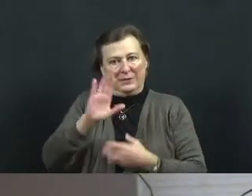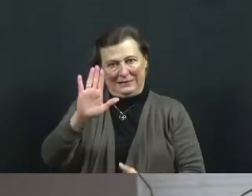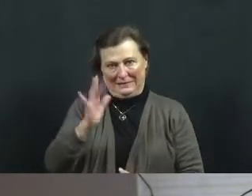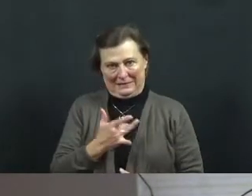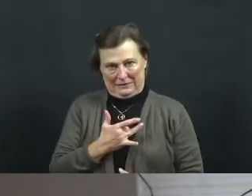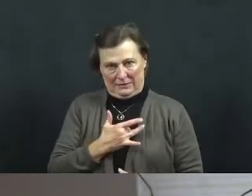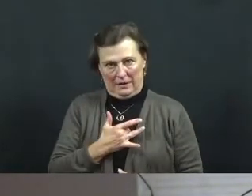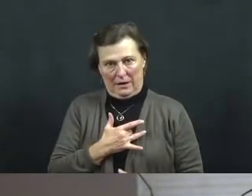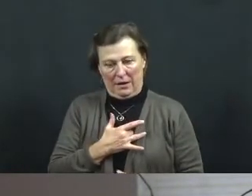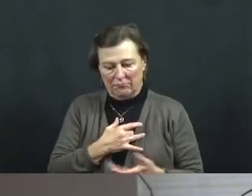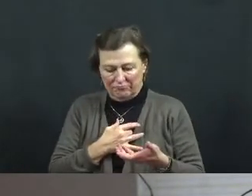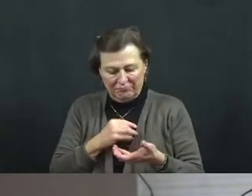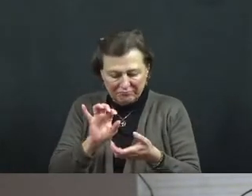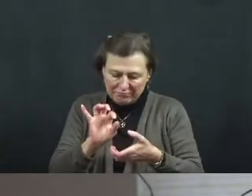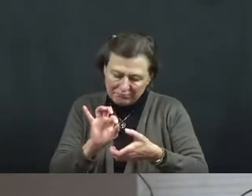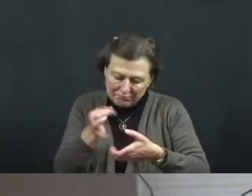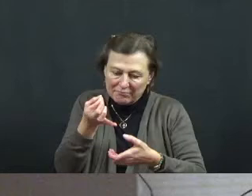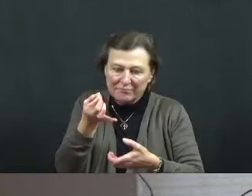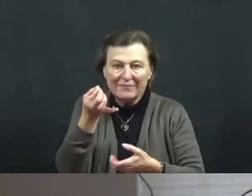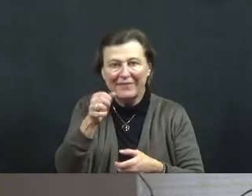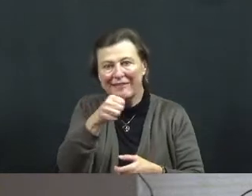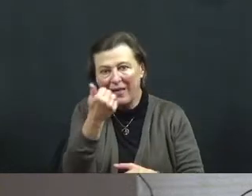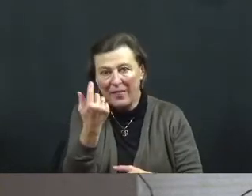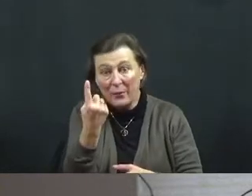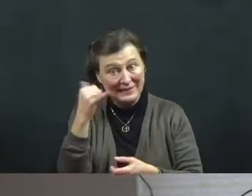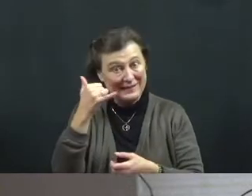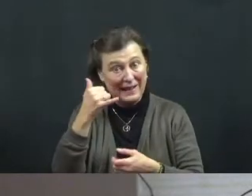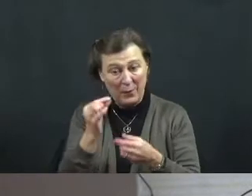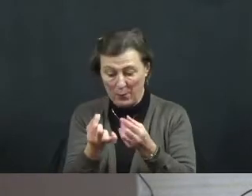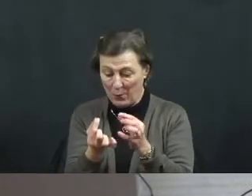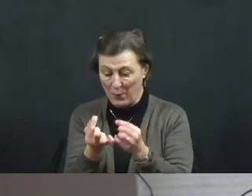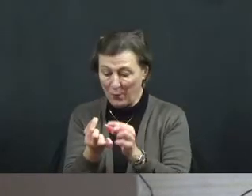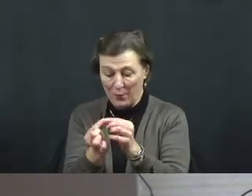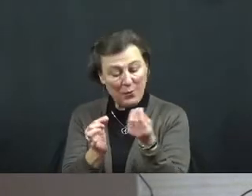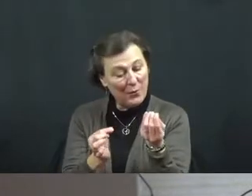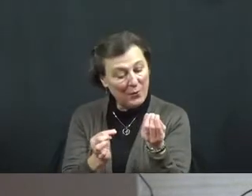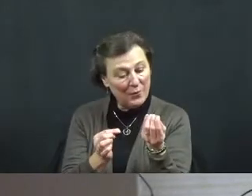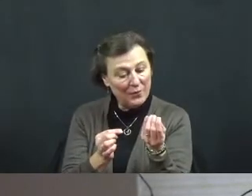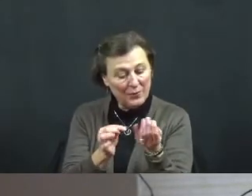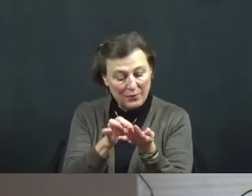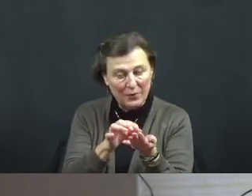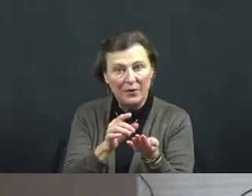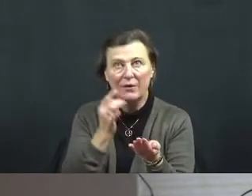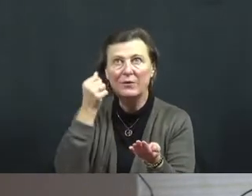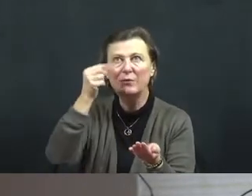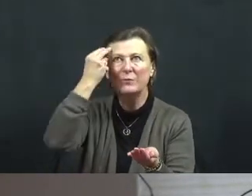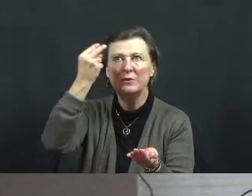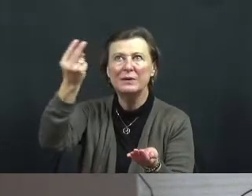He plucked off one more little kernel, a yellow one, and remembered the delicious corn muffins